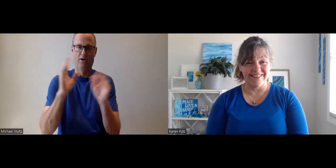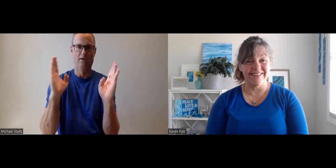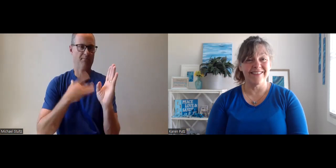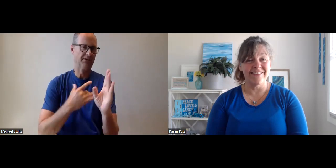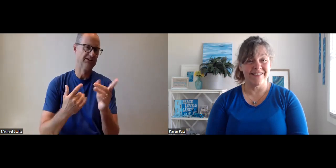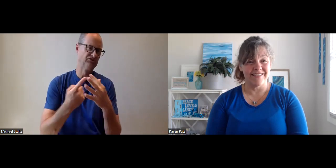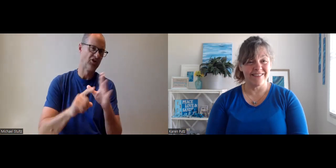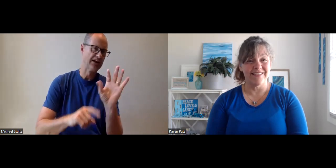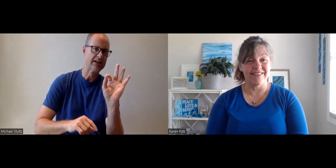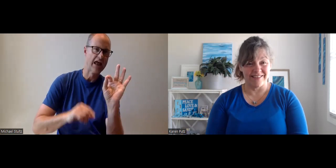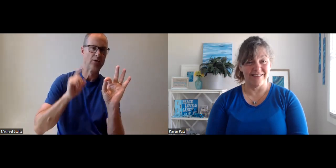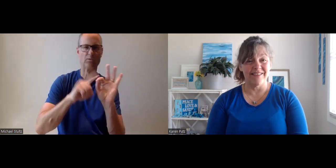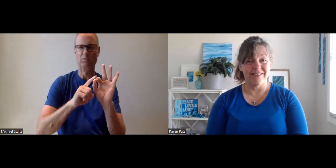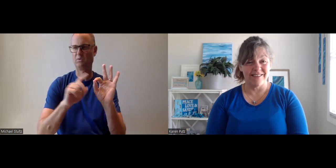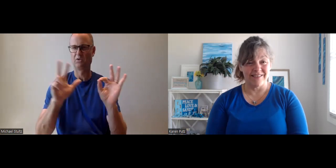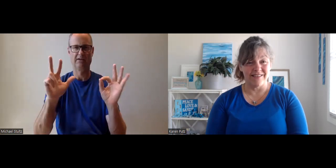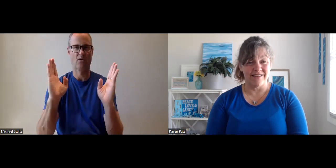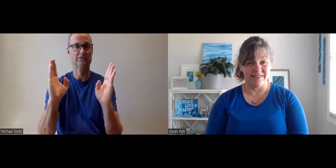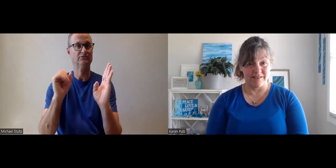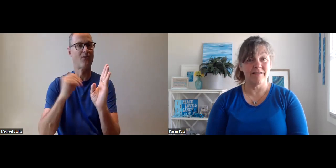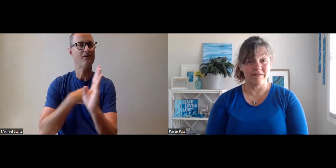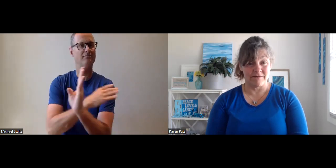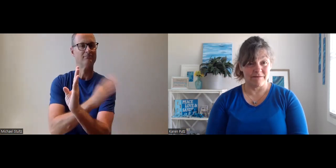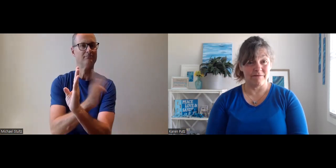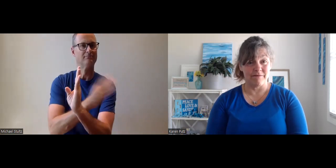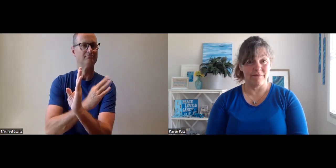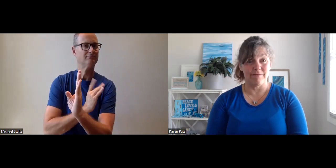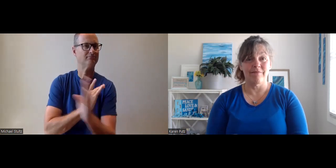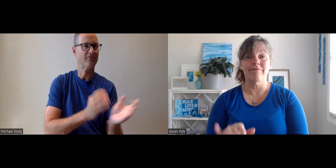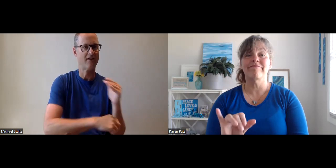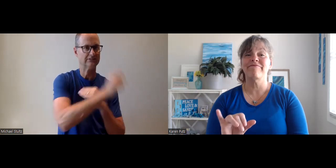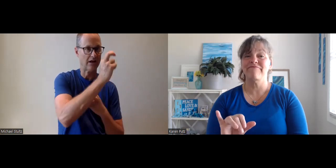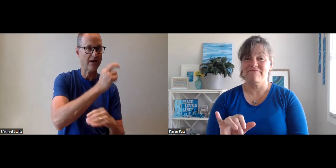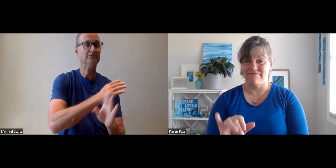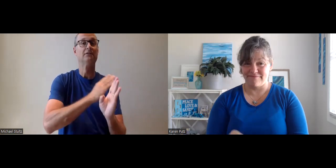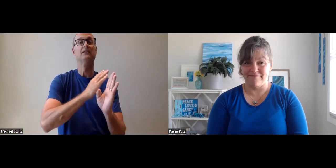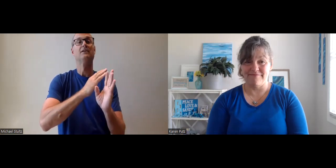Now I'll typically start around 9, 3, 4 work, and then